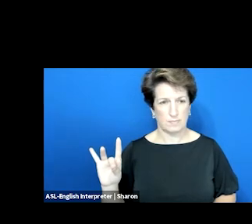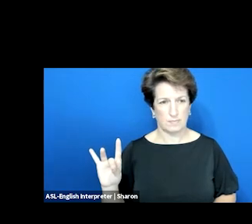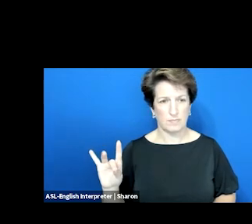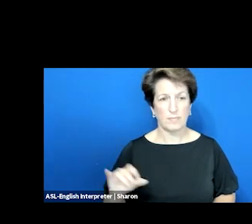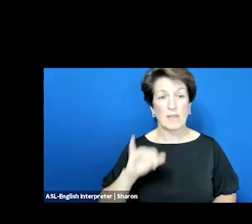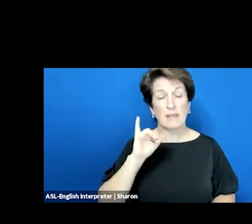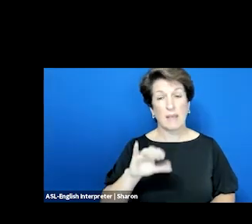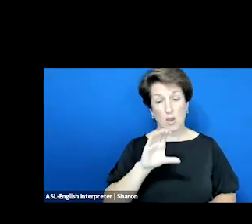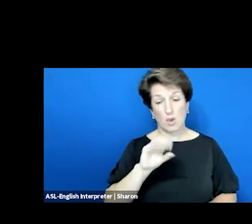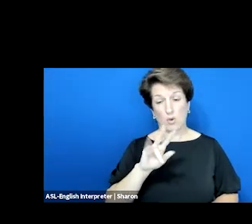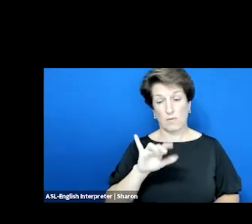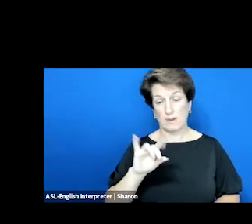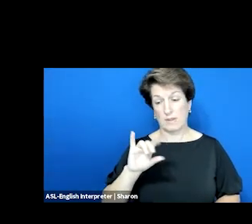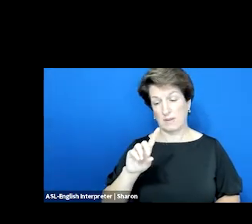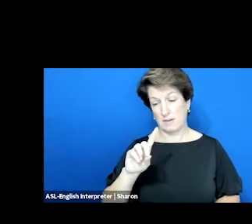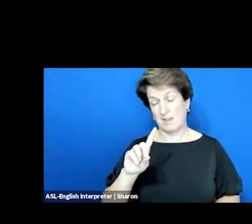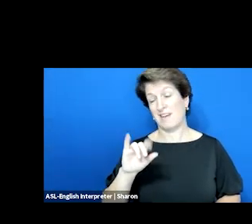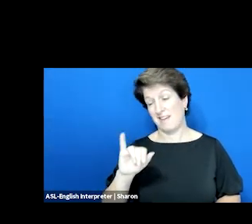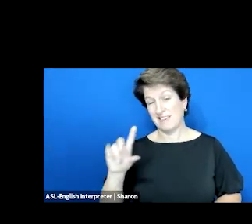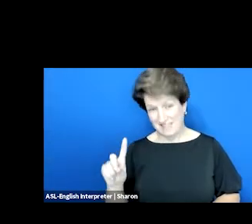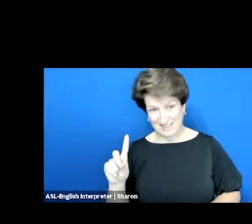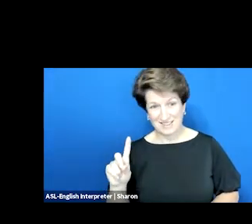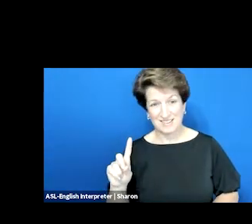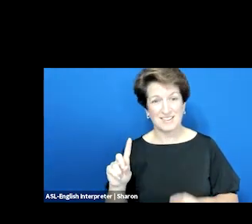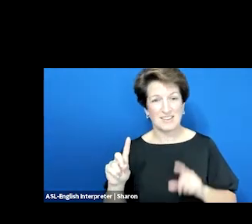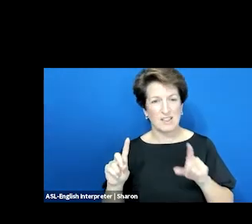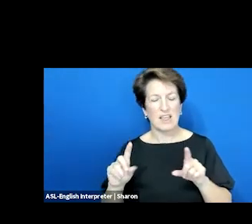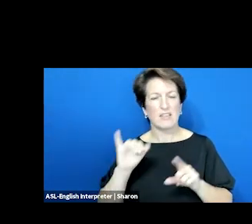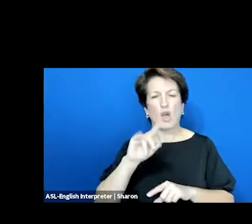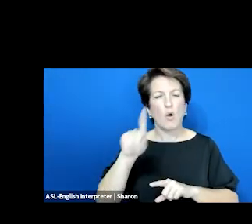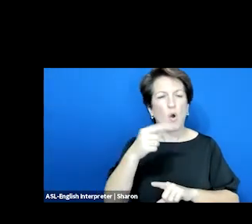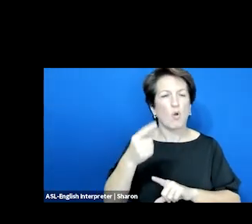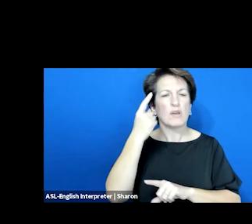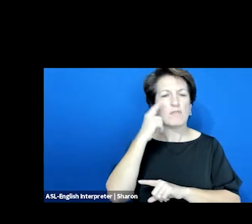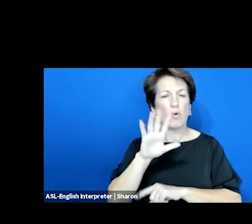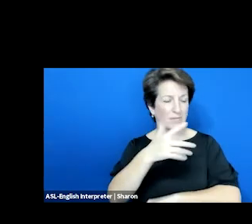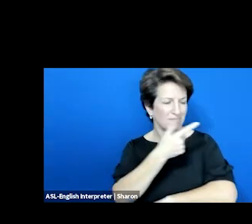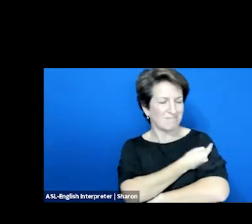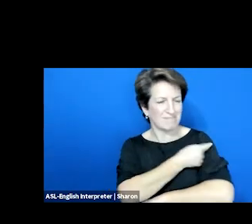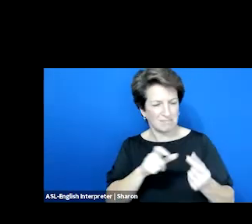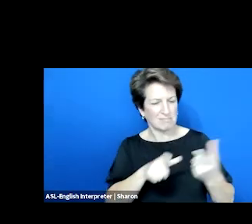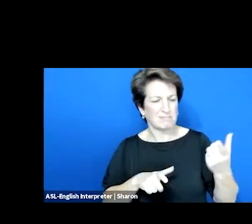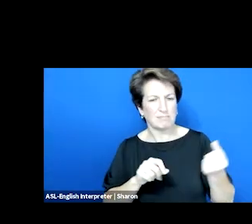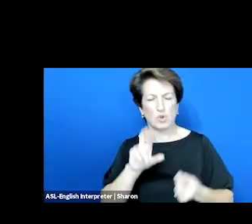0007 but if you have not been provided with a COVID ID, you may request one by contacting public health height line at 416-338-7600.